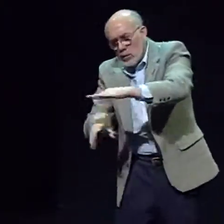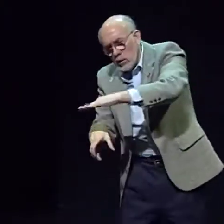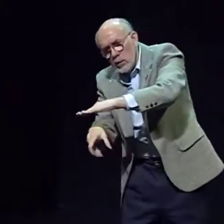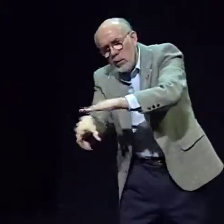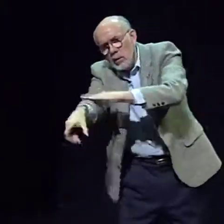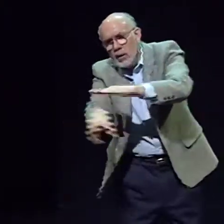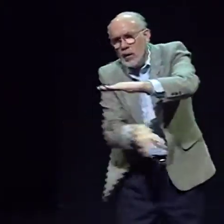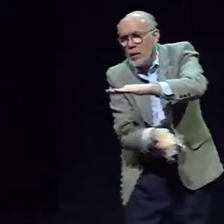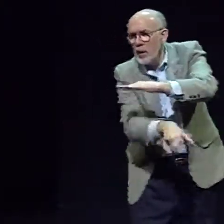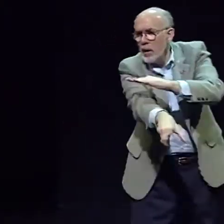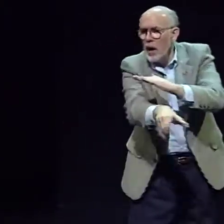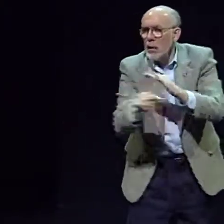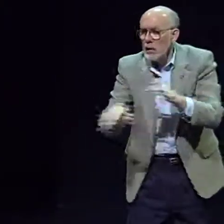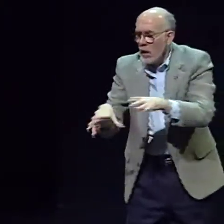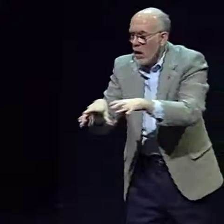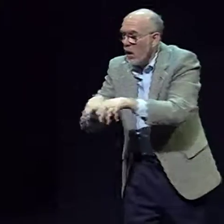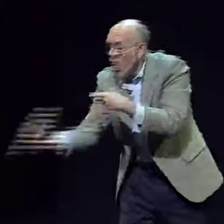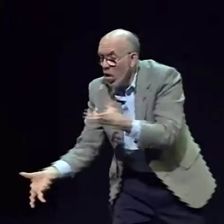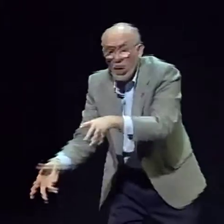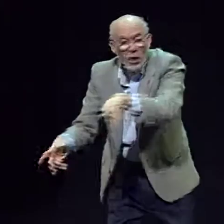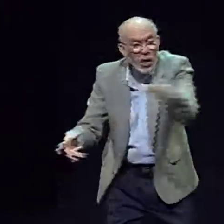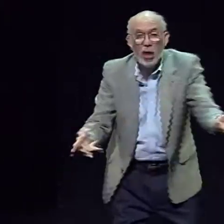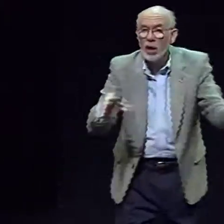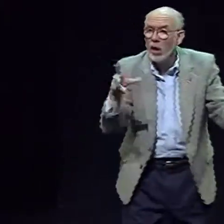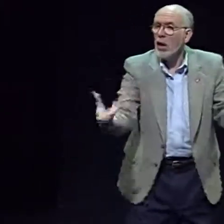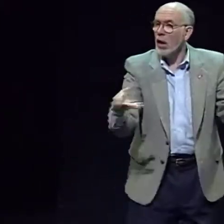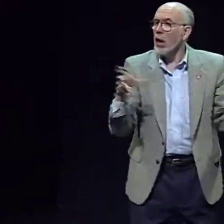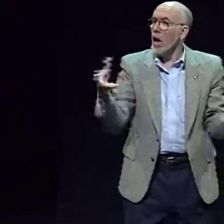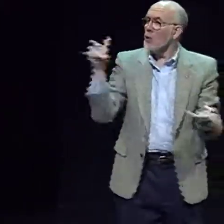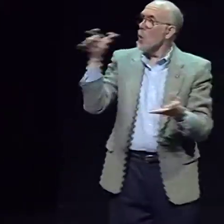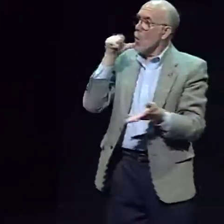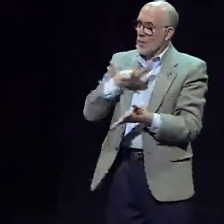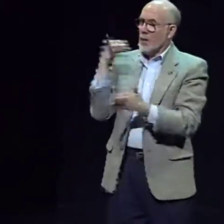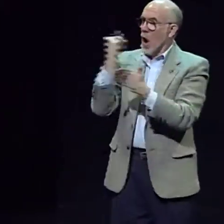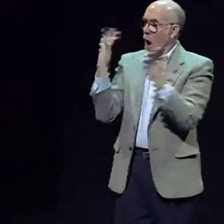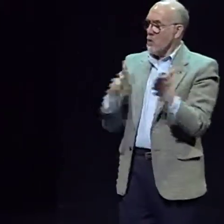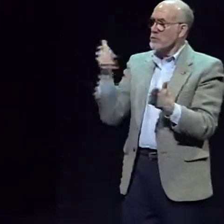SOME OF THE WOOD TIES TO FORM THIS PIECE.